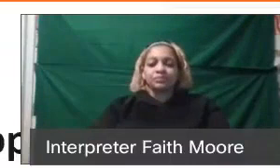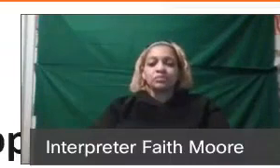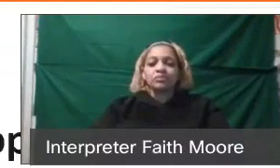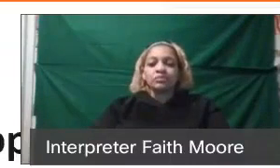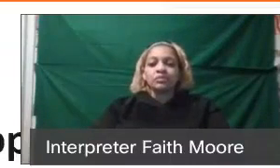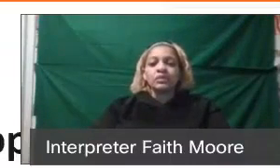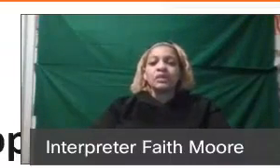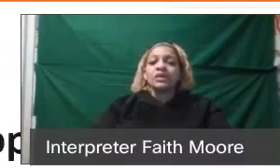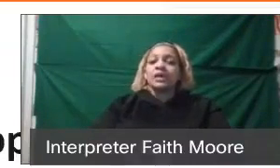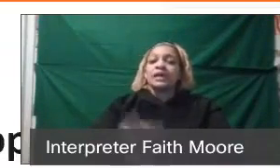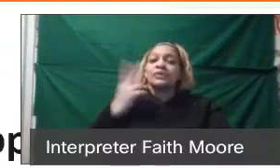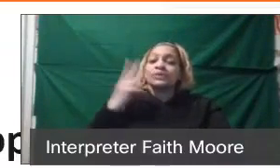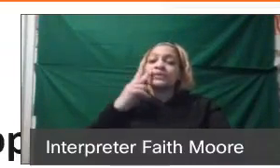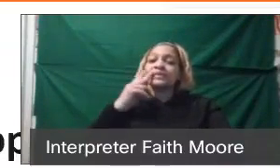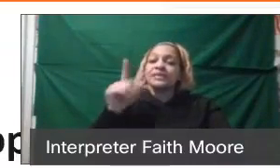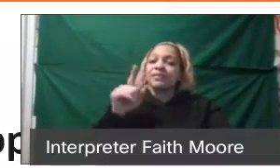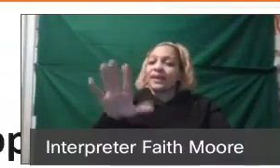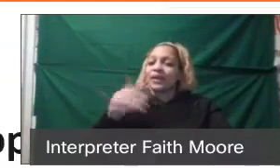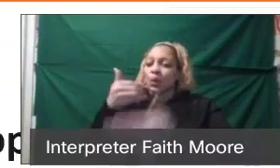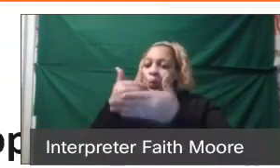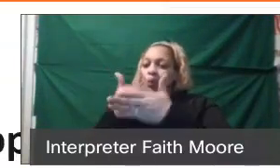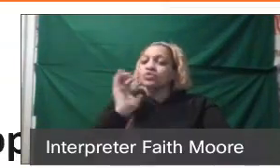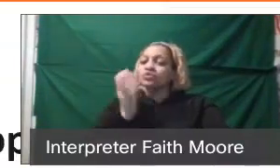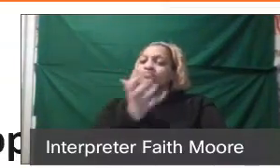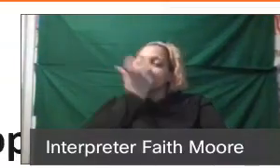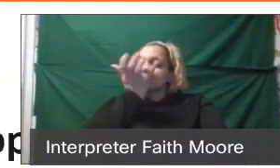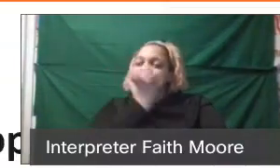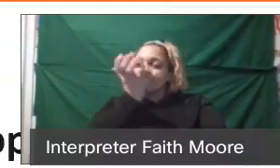Some railing along the path to protect the.